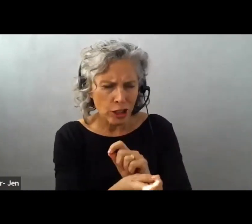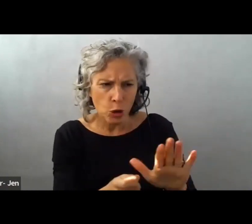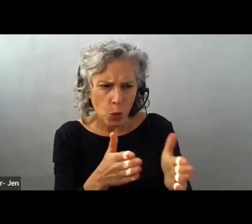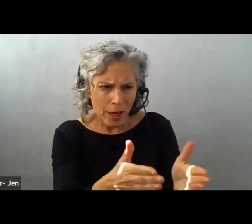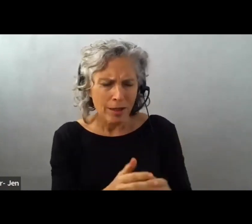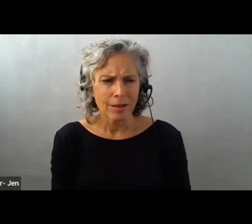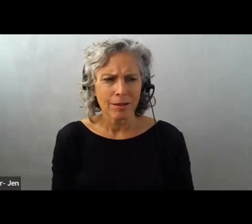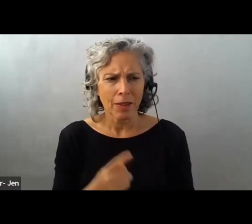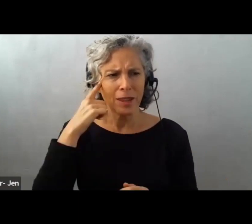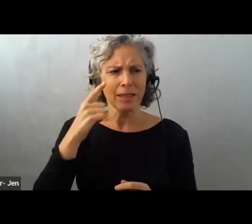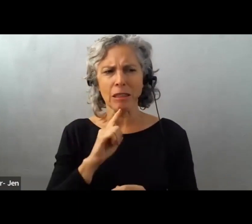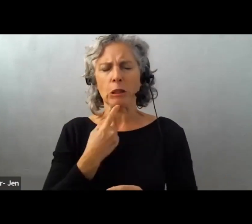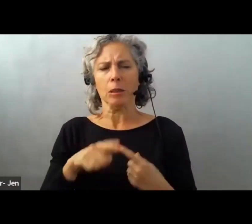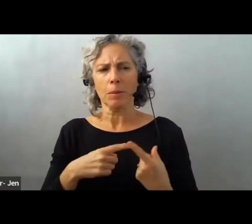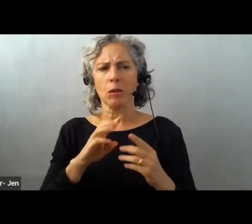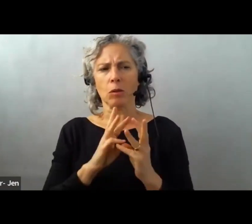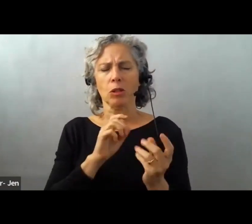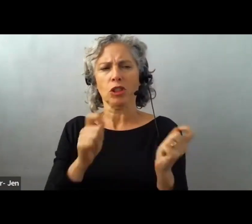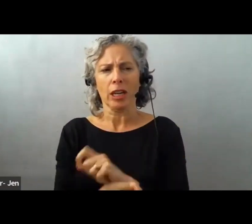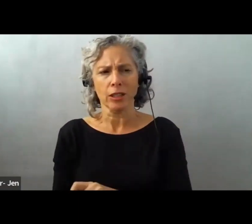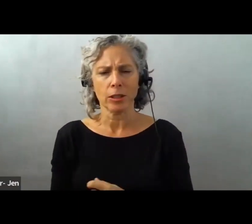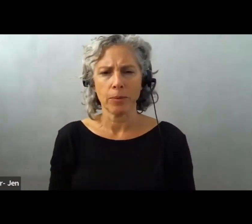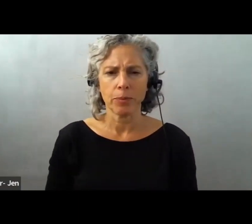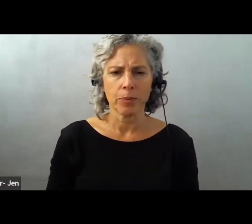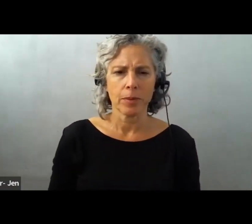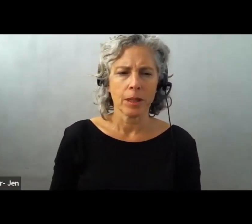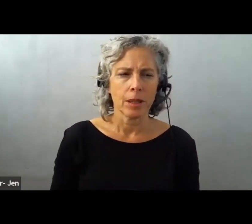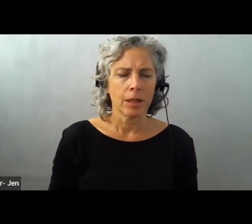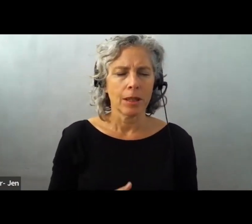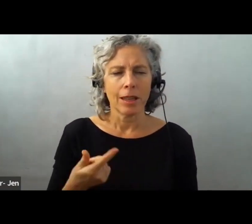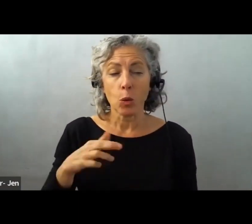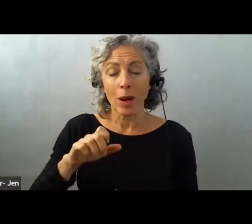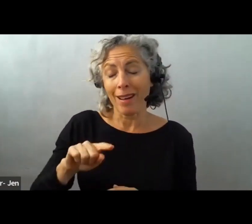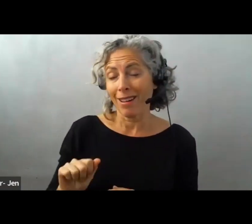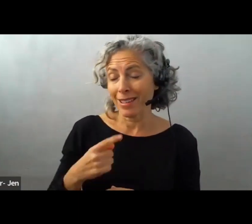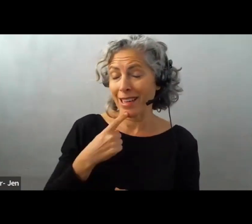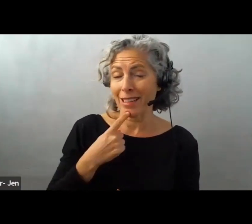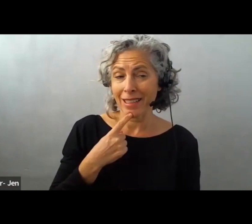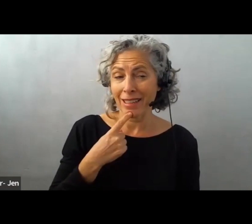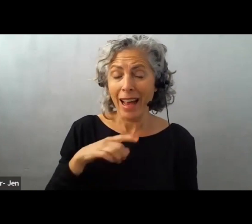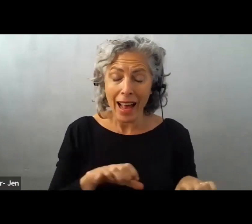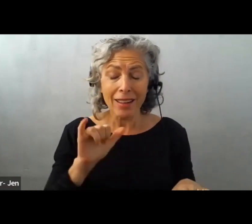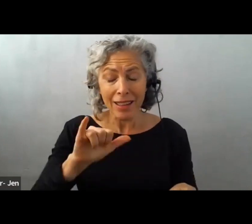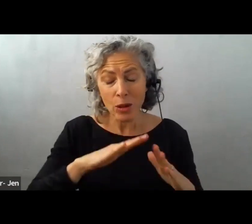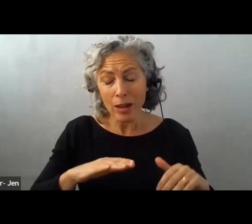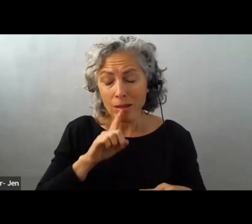seriously. As Greta Thun Berg says, act like your house is on fire. Also getting comfortable